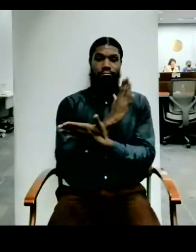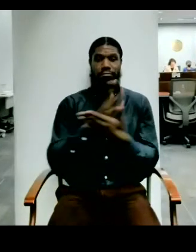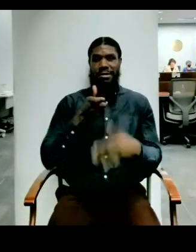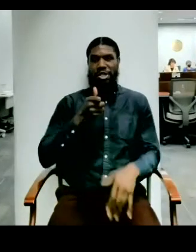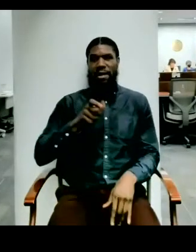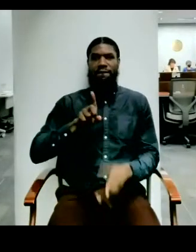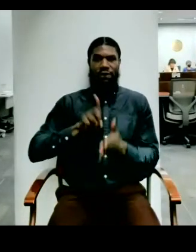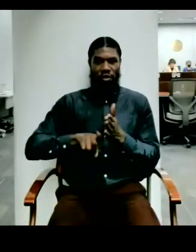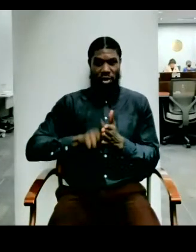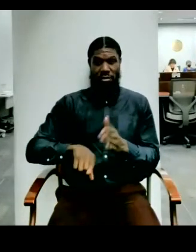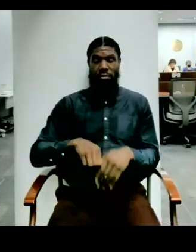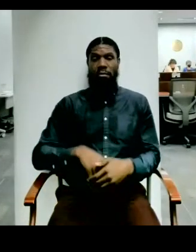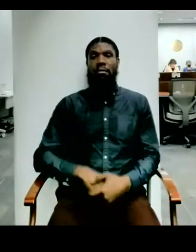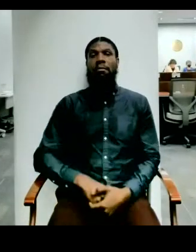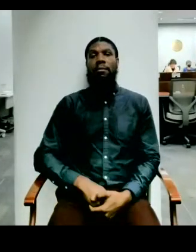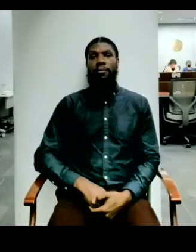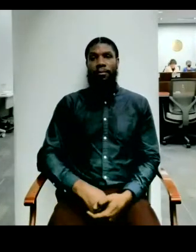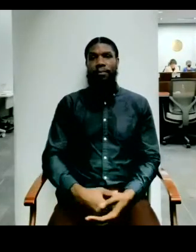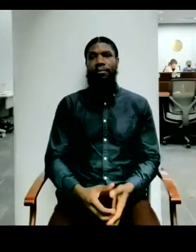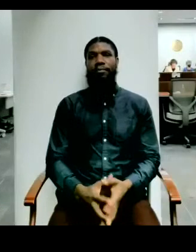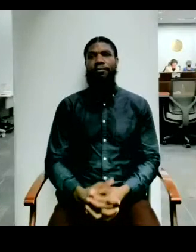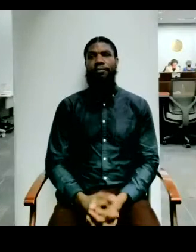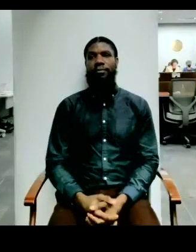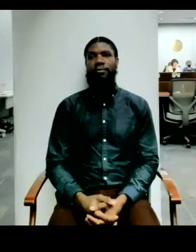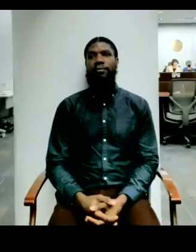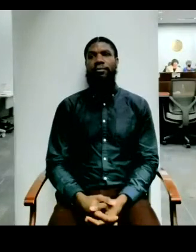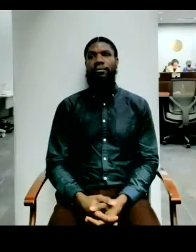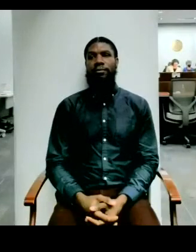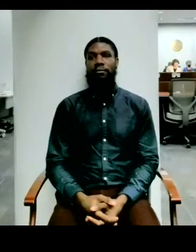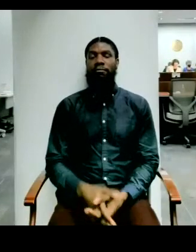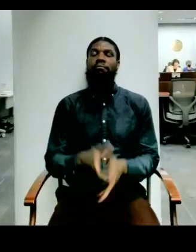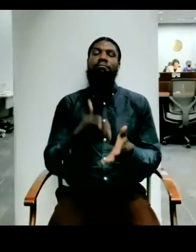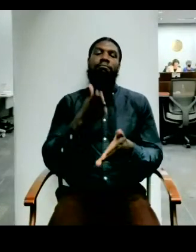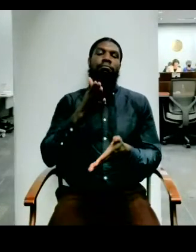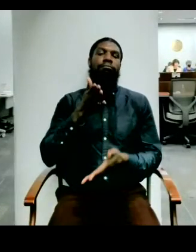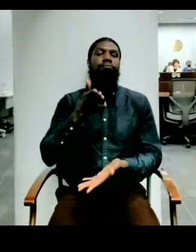um and some are better than others at identifying